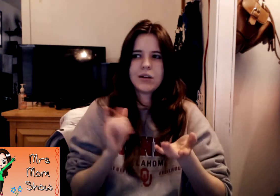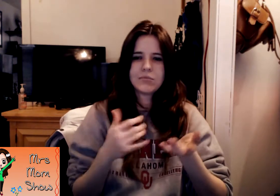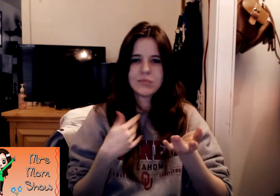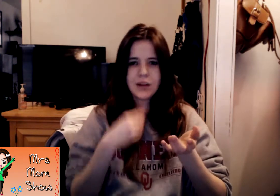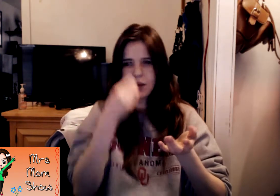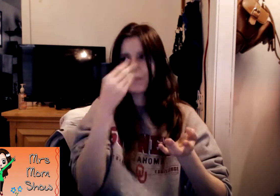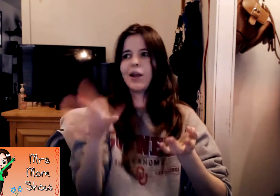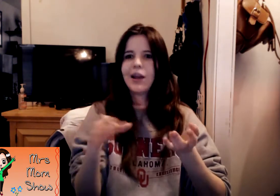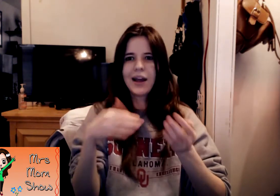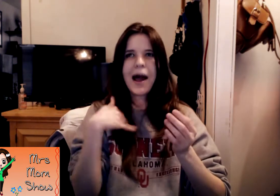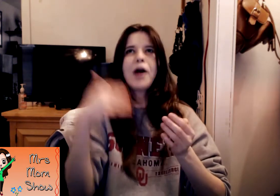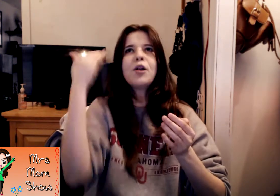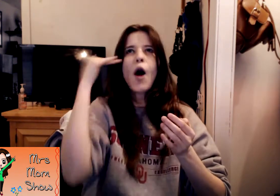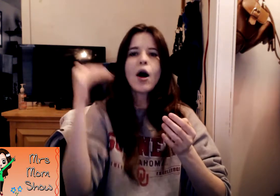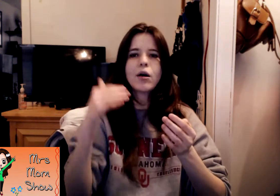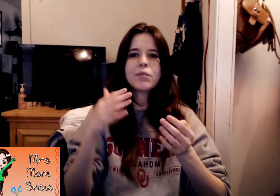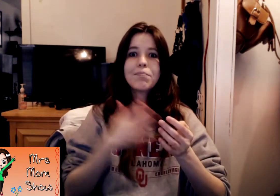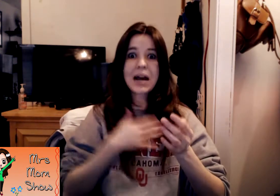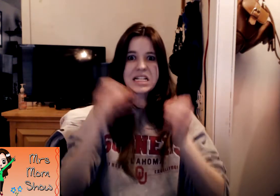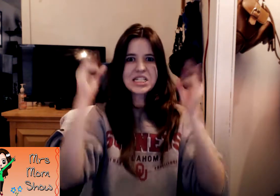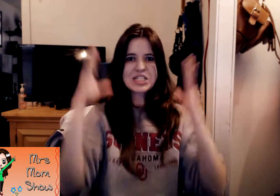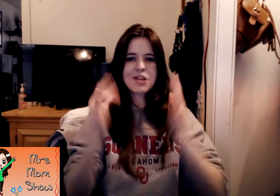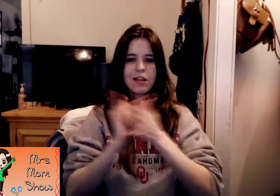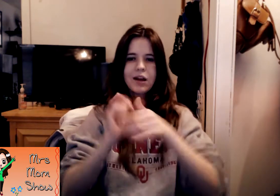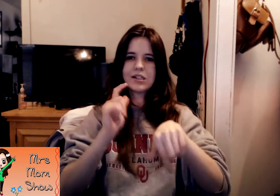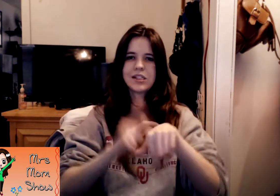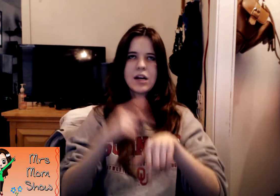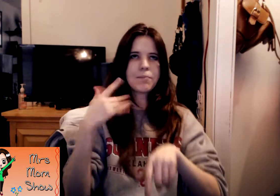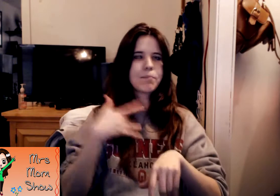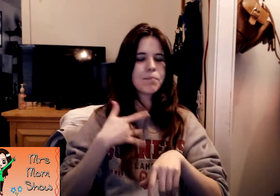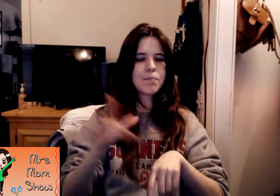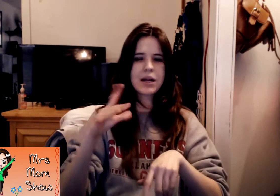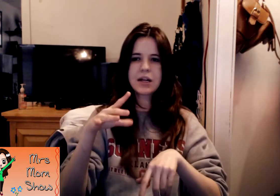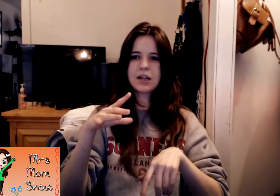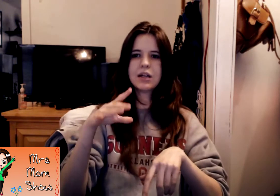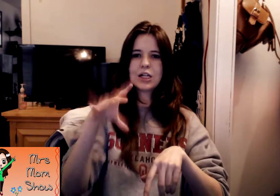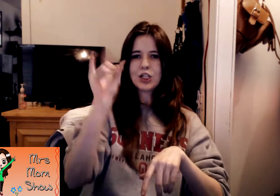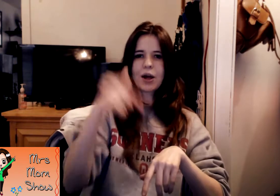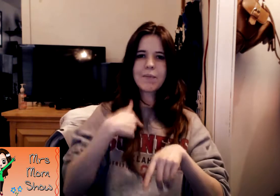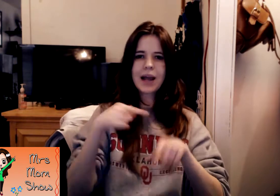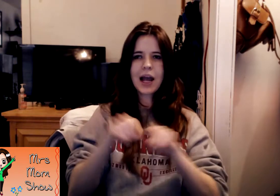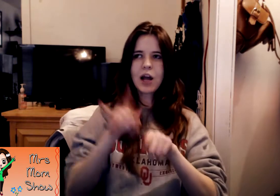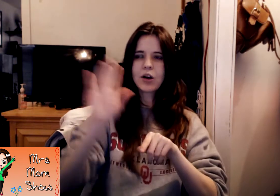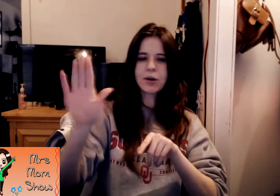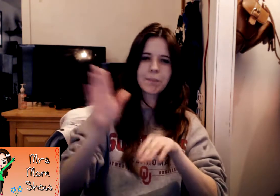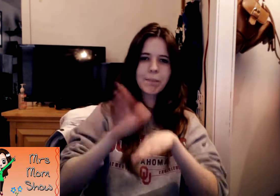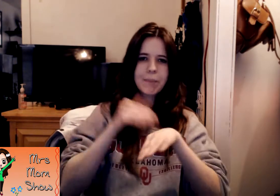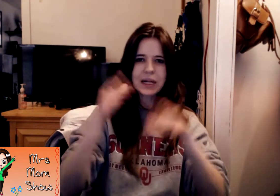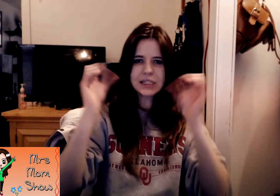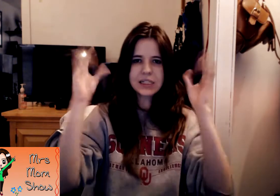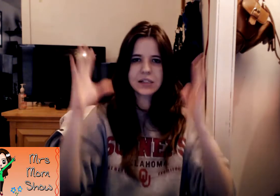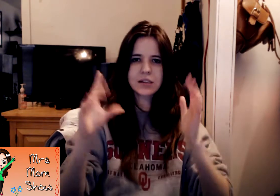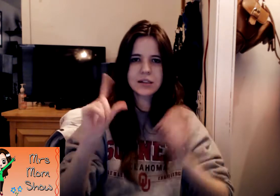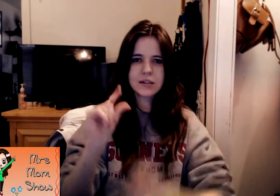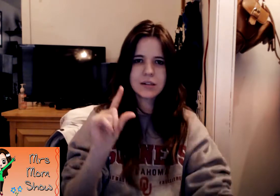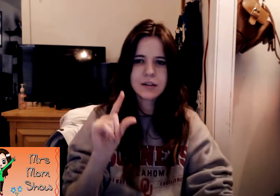Like I don't care, I know my teacher favored me at the time as I was her teacher's pet. Lol.